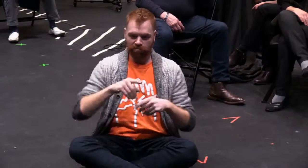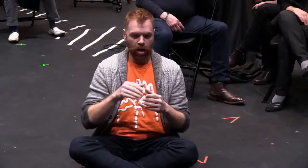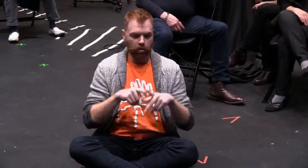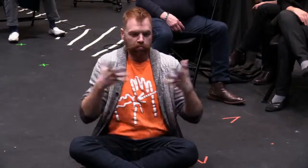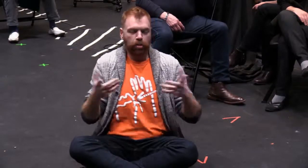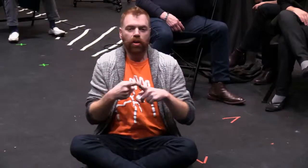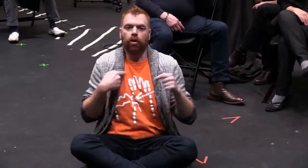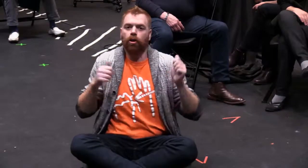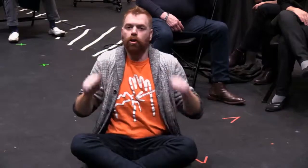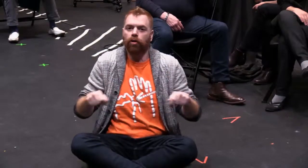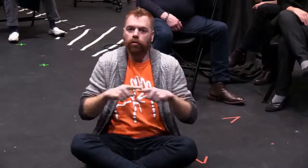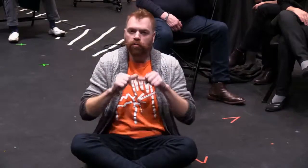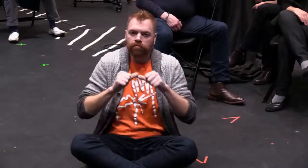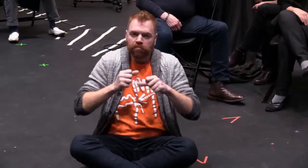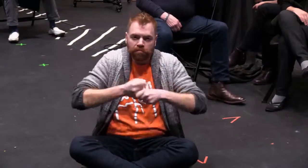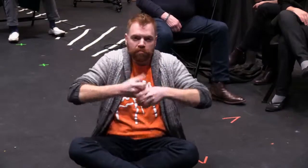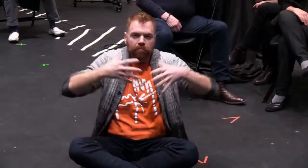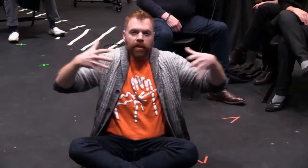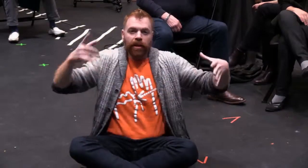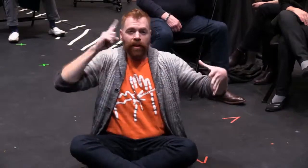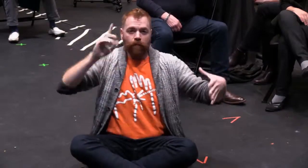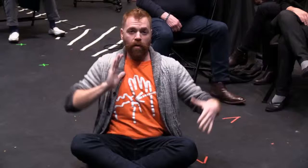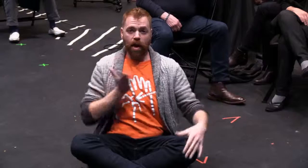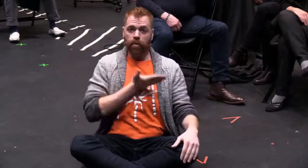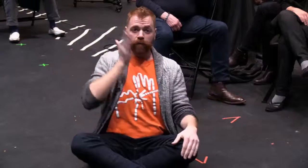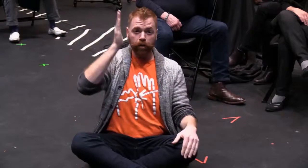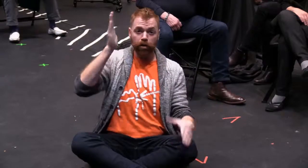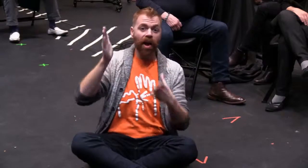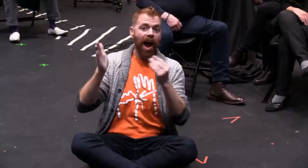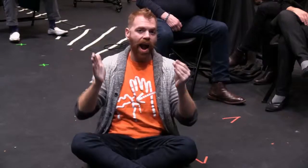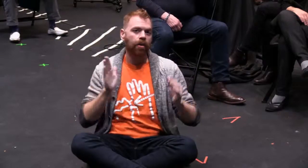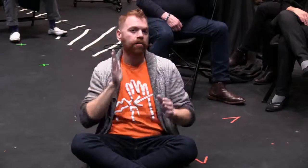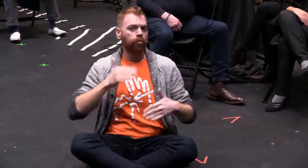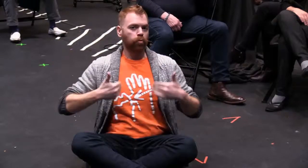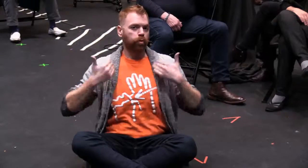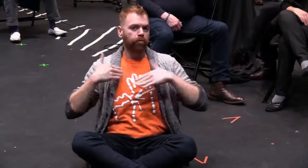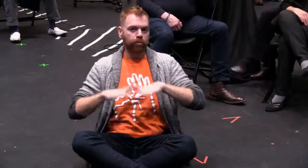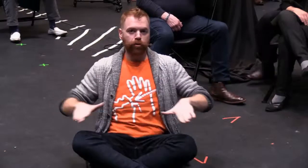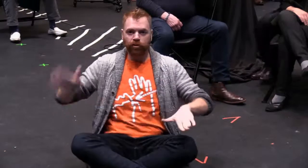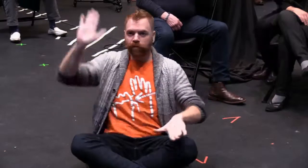and to share it among everybody else to continue this big expansion of our future,